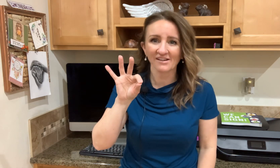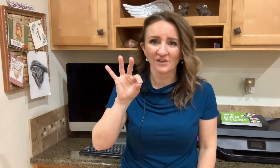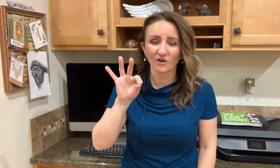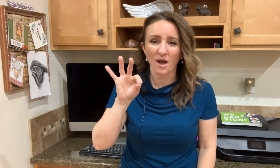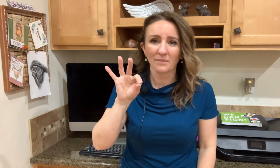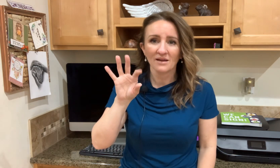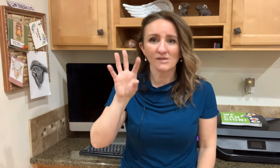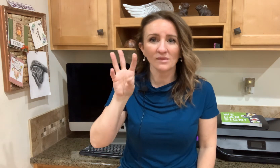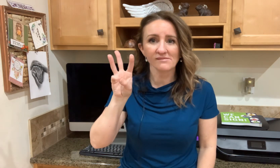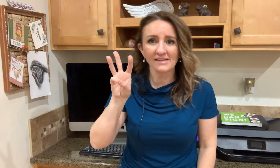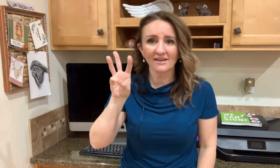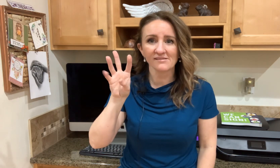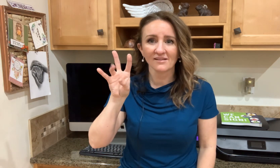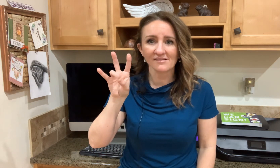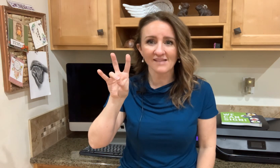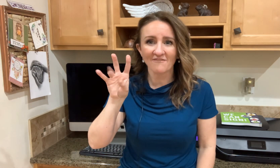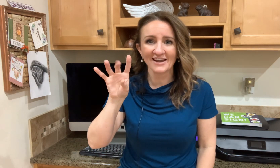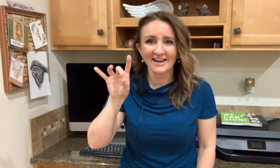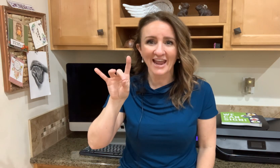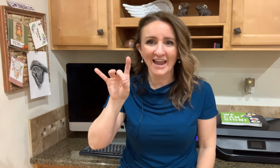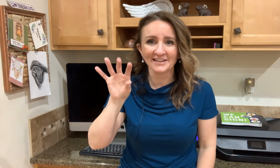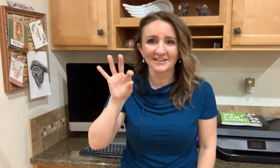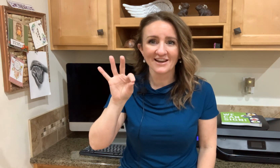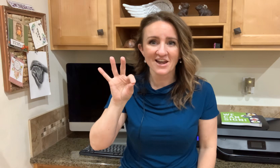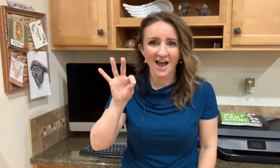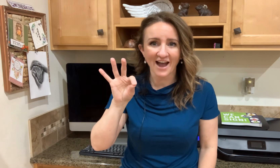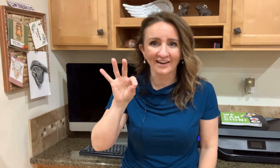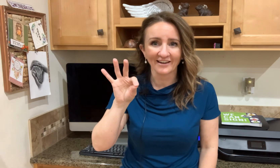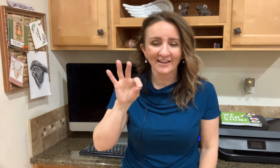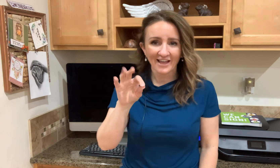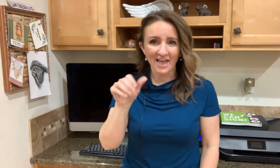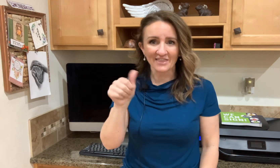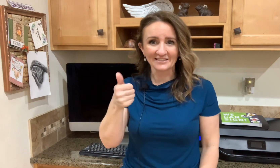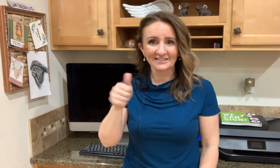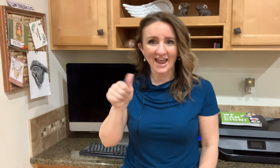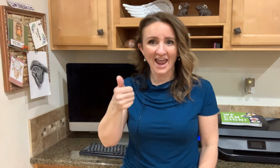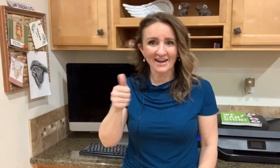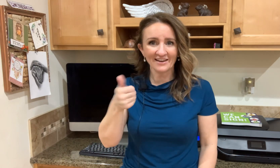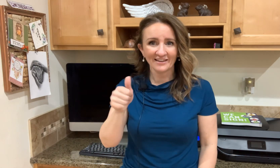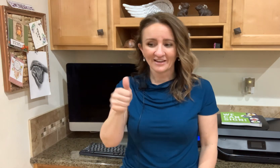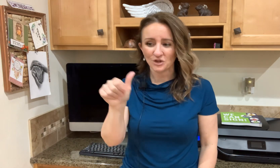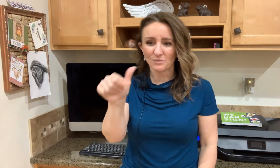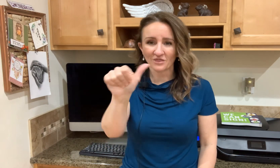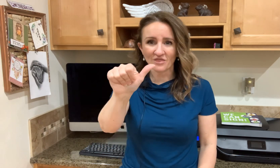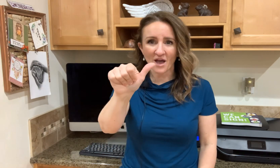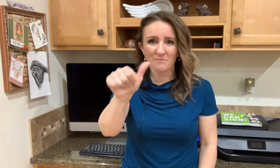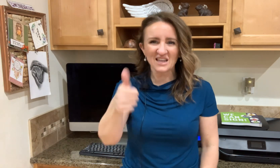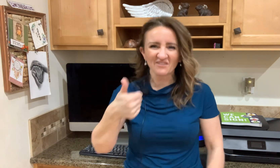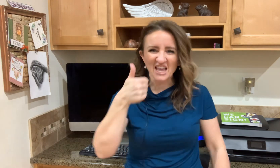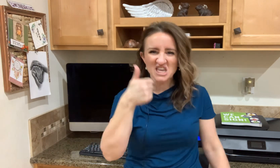so it's 6 7 8 9 and then 10. You put the thumb up, think of like "yeah